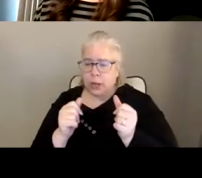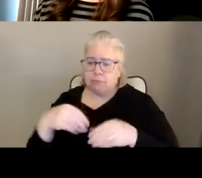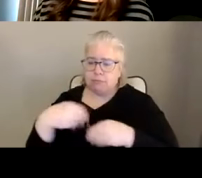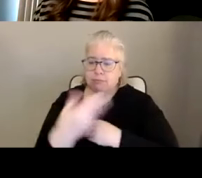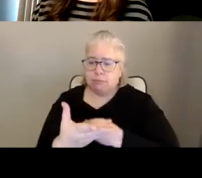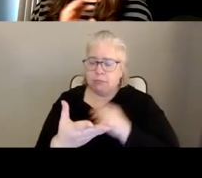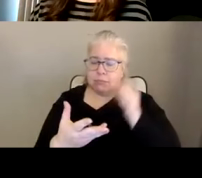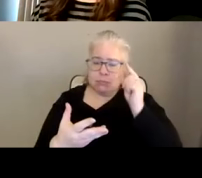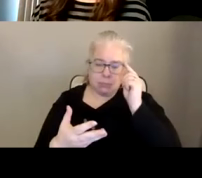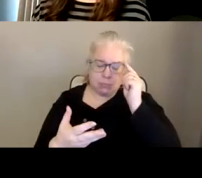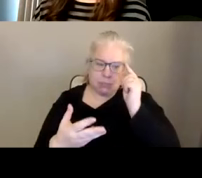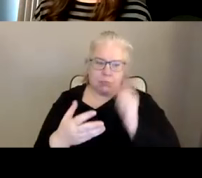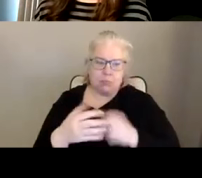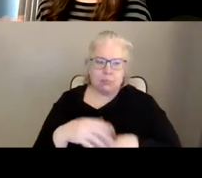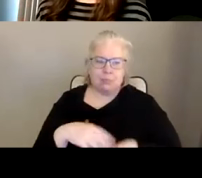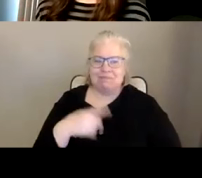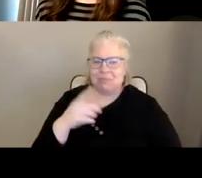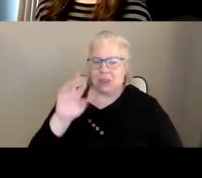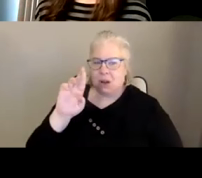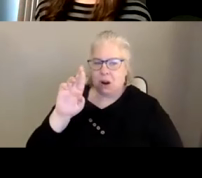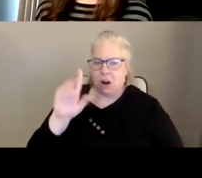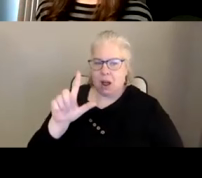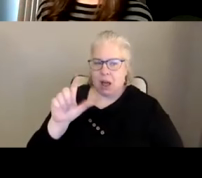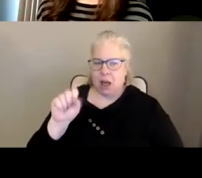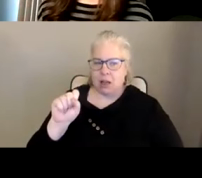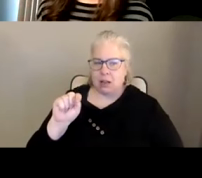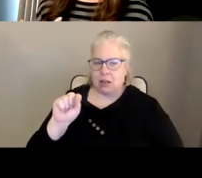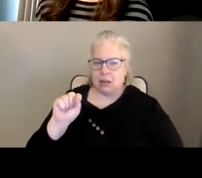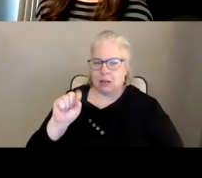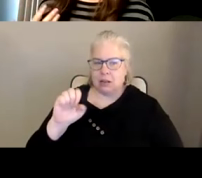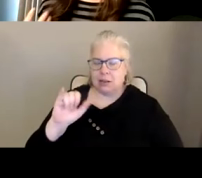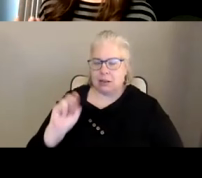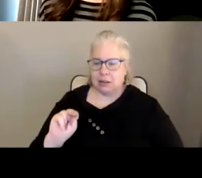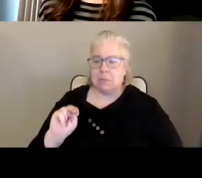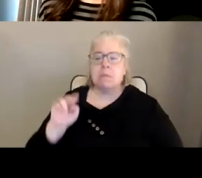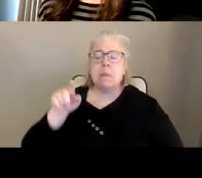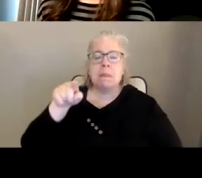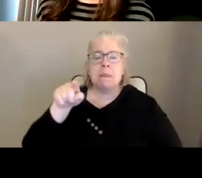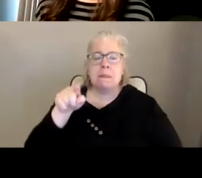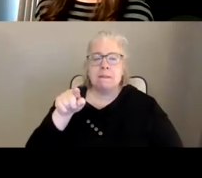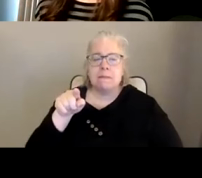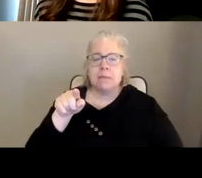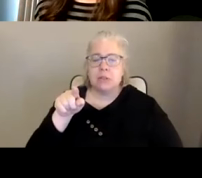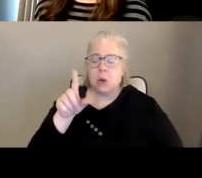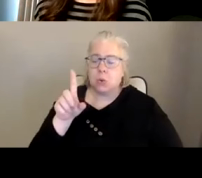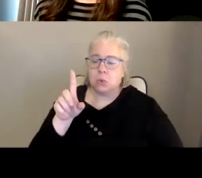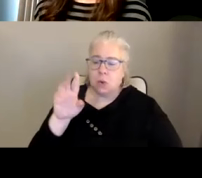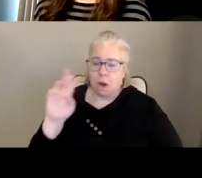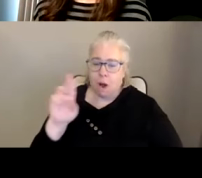So when we look at this, we're looking at do you have documents